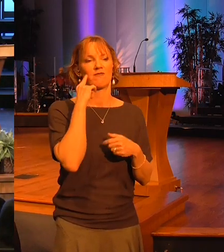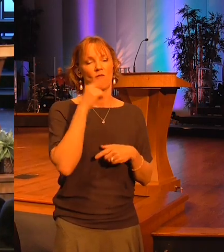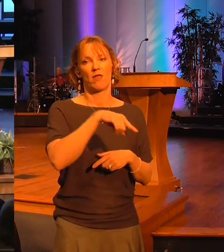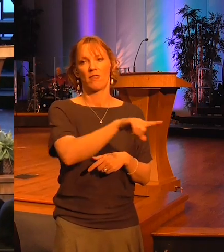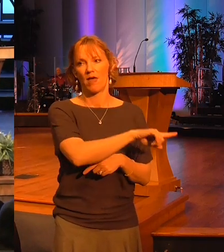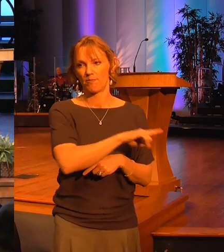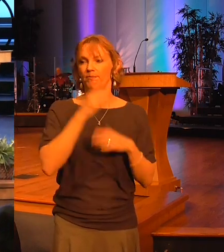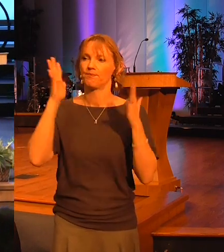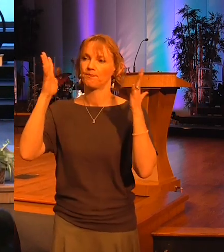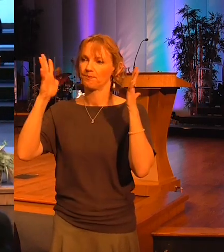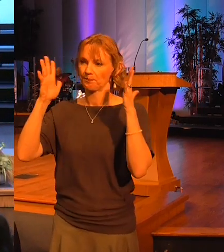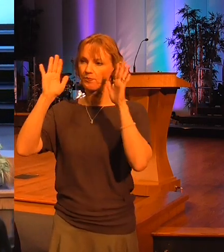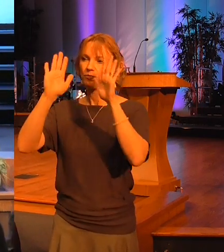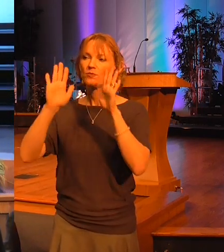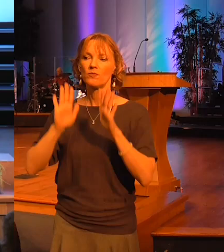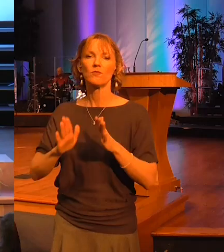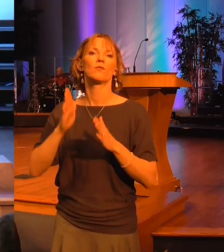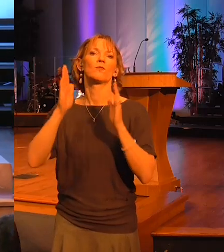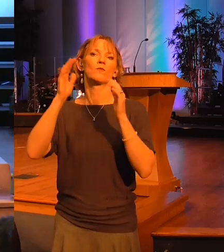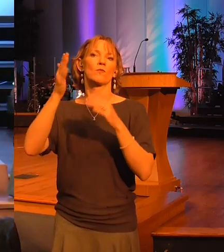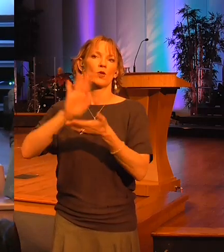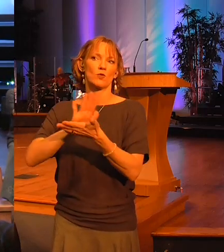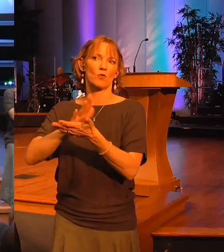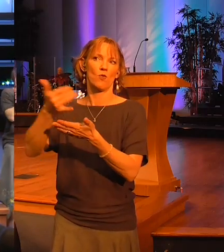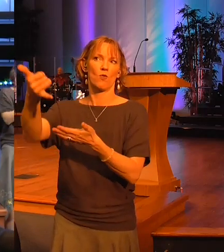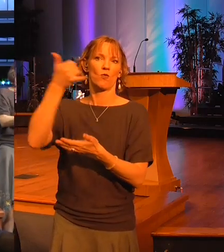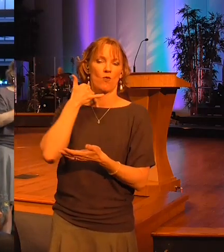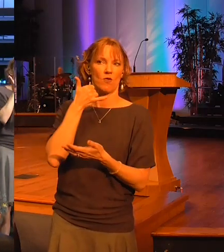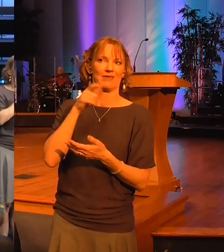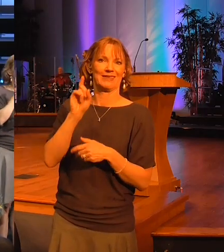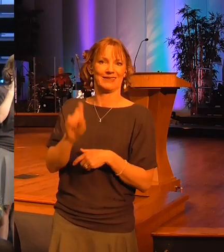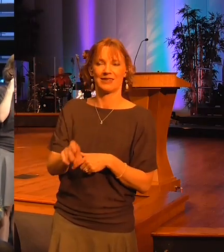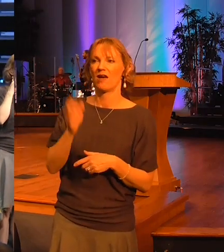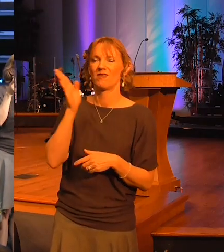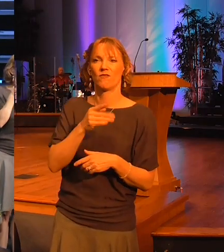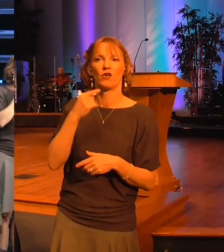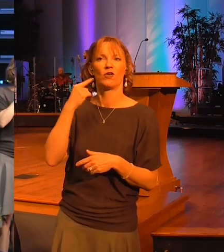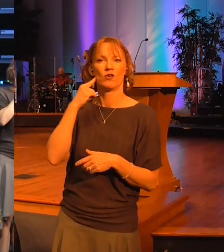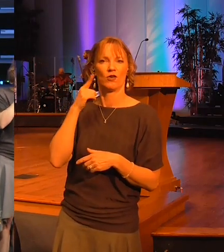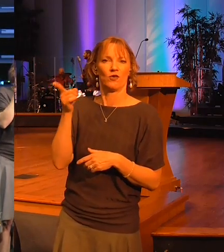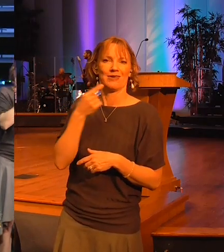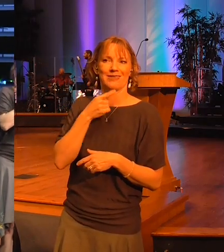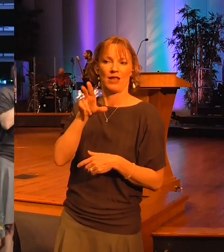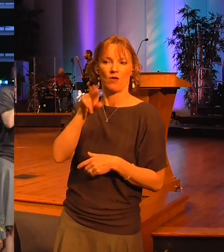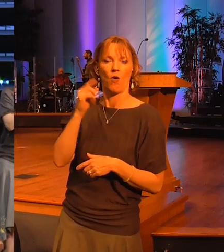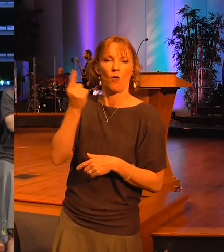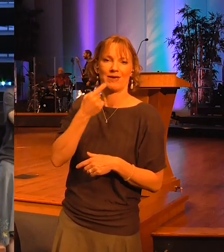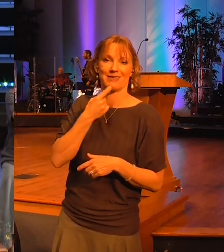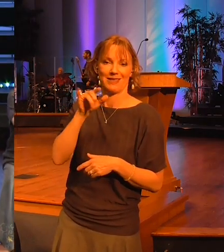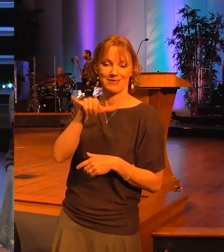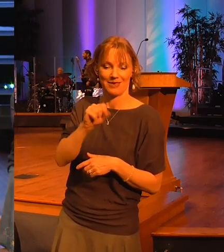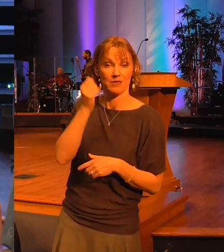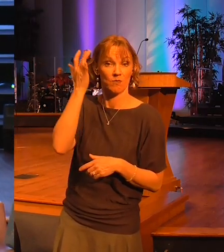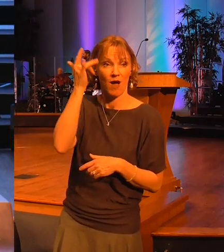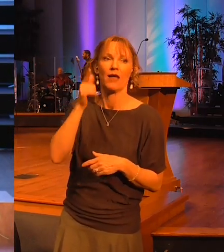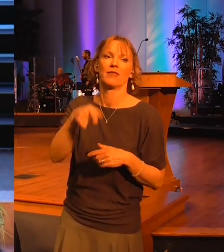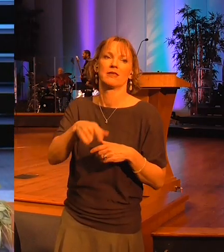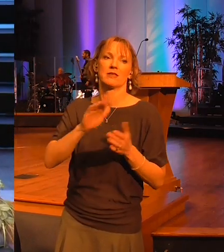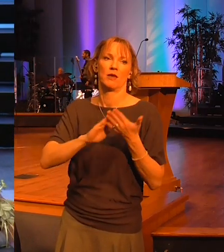Jackie get a call from a school in need and she's I I've never heard her have to say no she always says yes because of the generosity of this community we're so grateful for that grateful